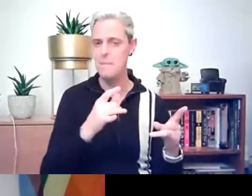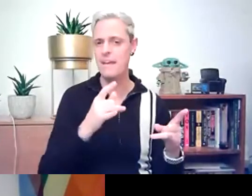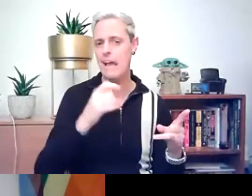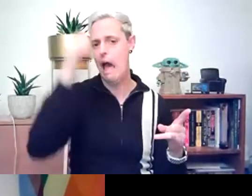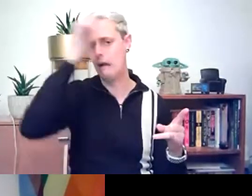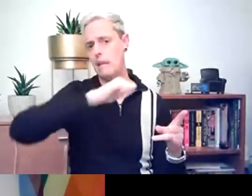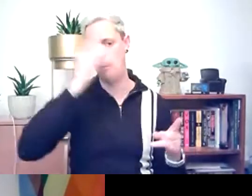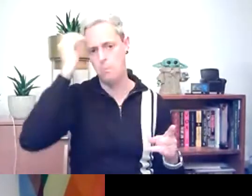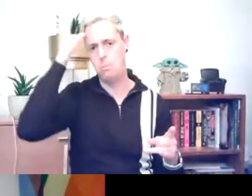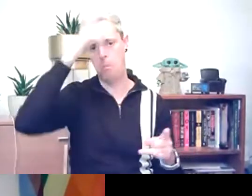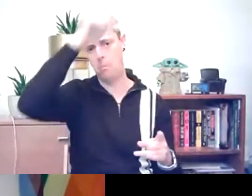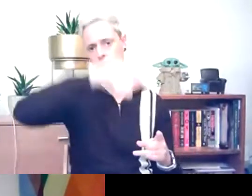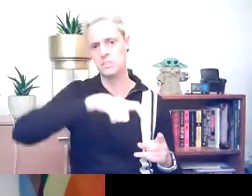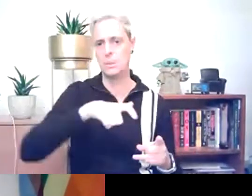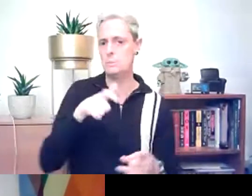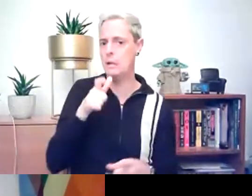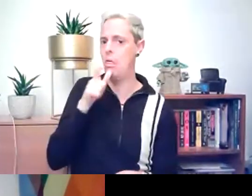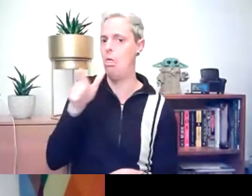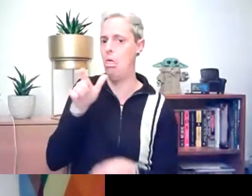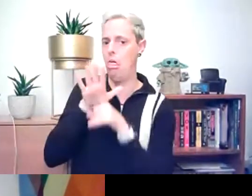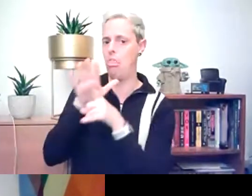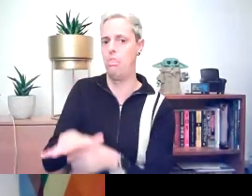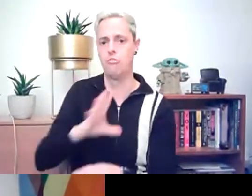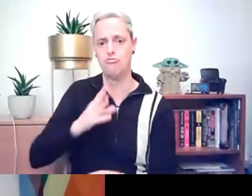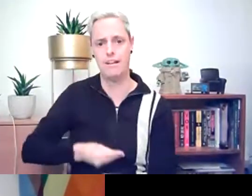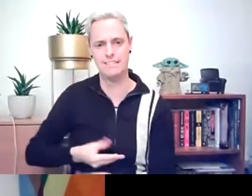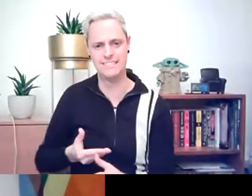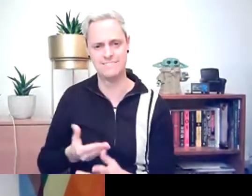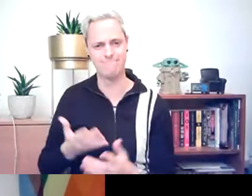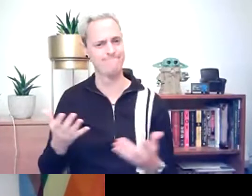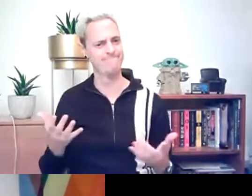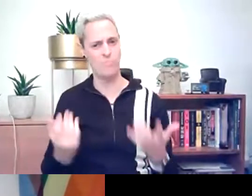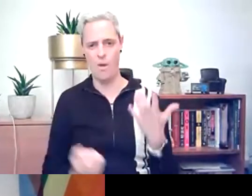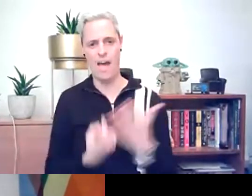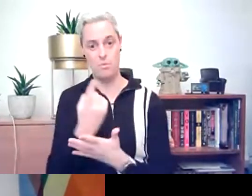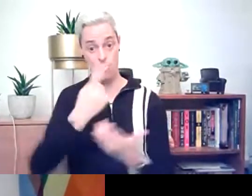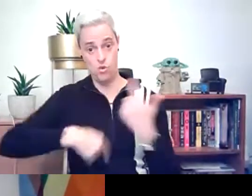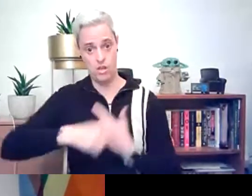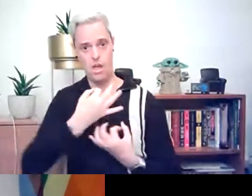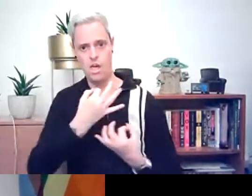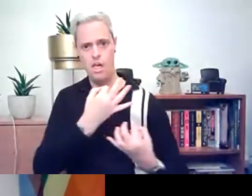really translating human whatever it is. 18:30:08 We get pulled into these fights and